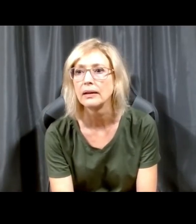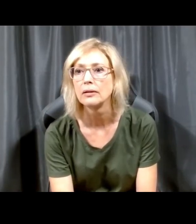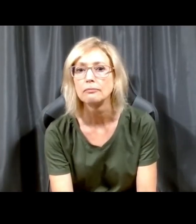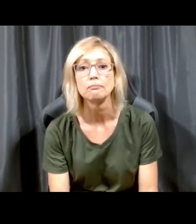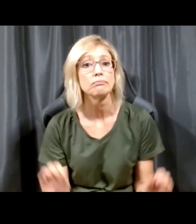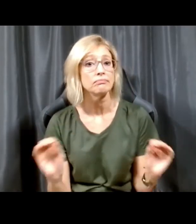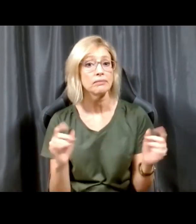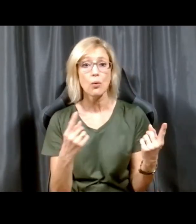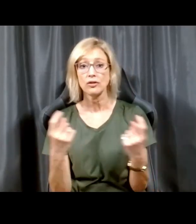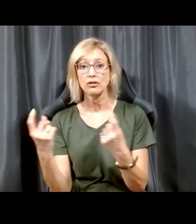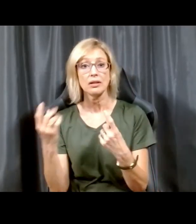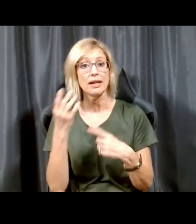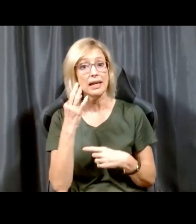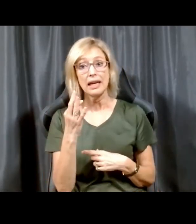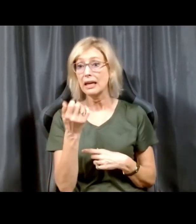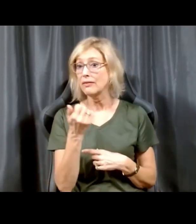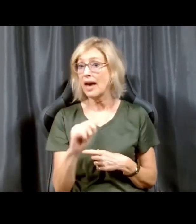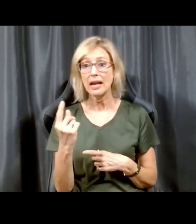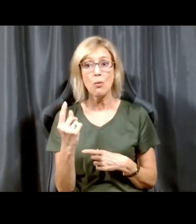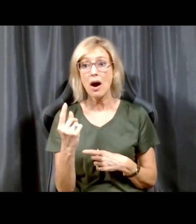If anybody watching this in a review, I